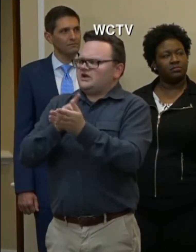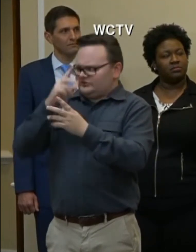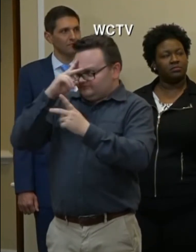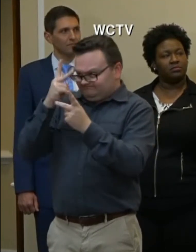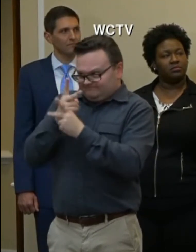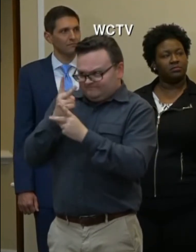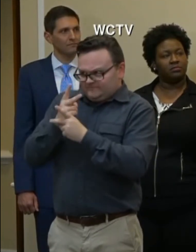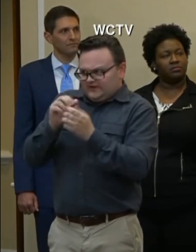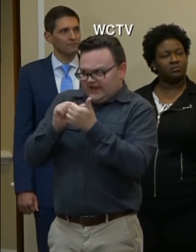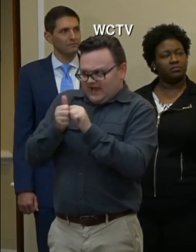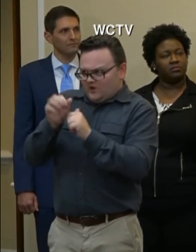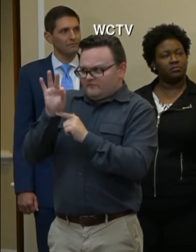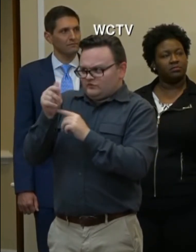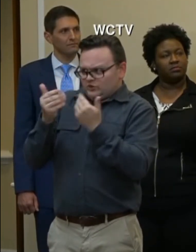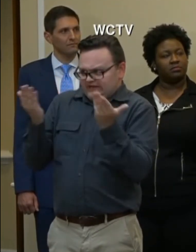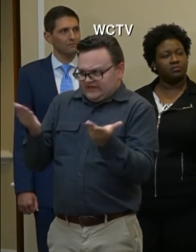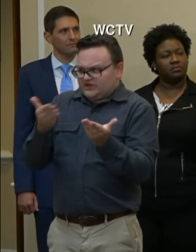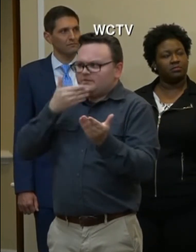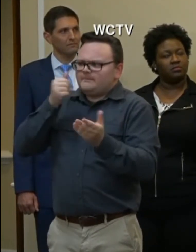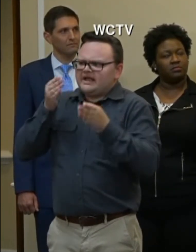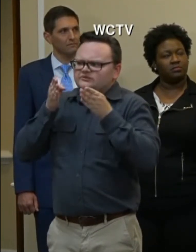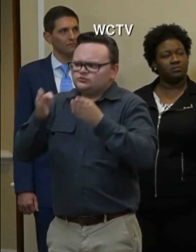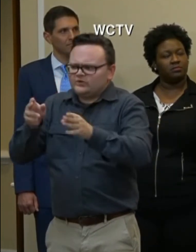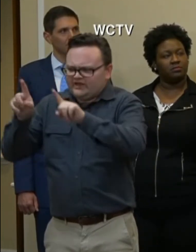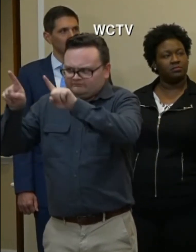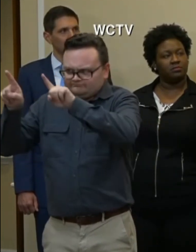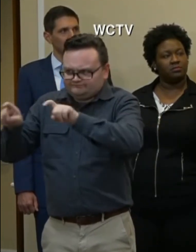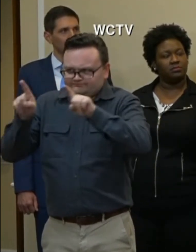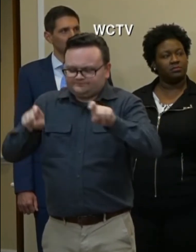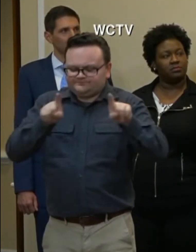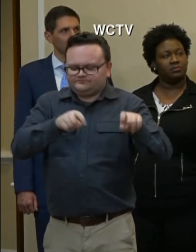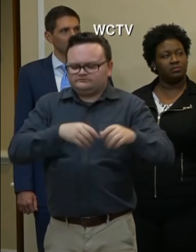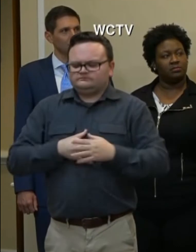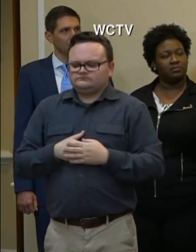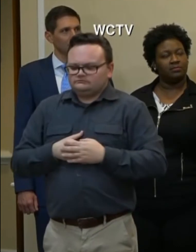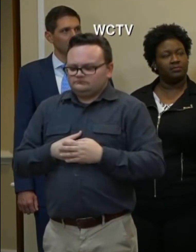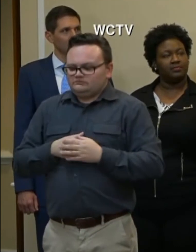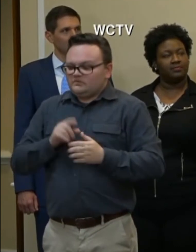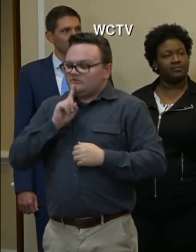because and I've said many times you have a situation where this could be